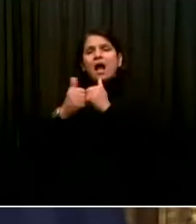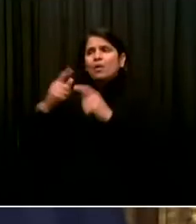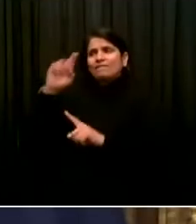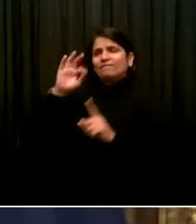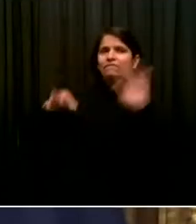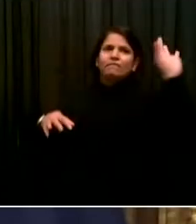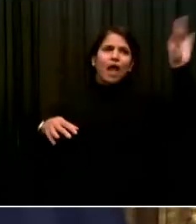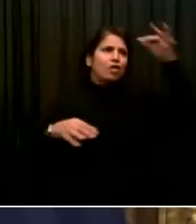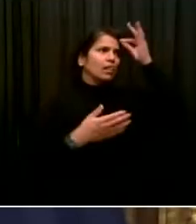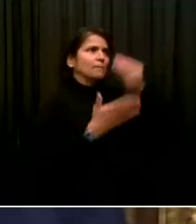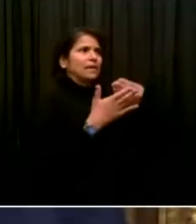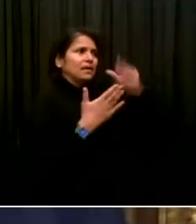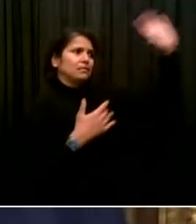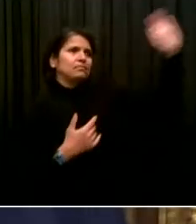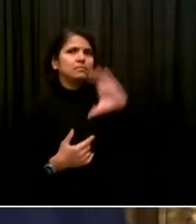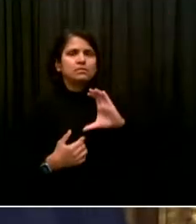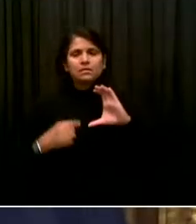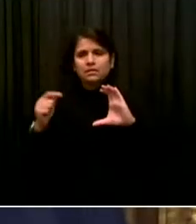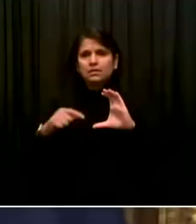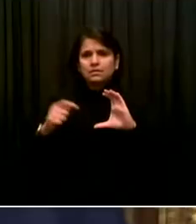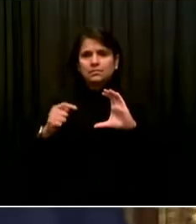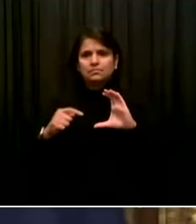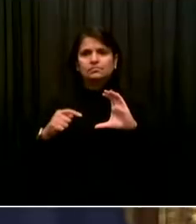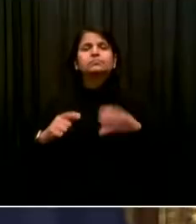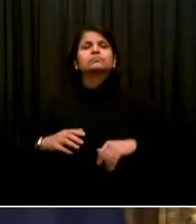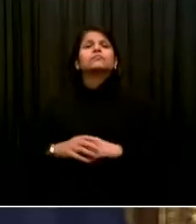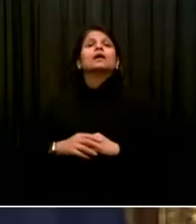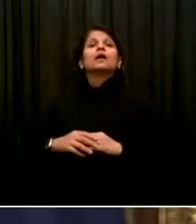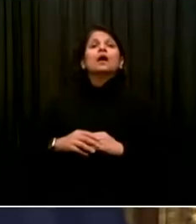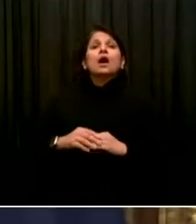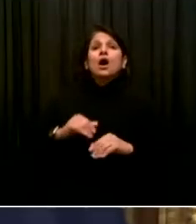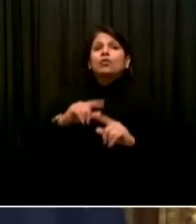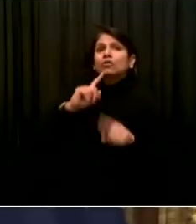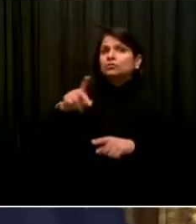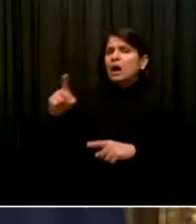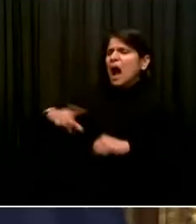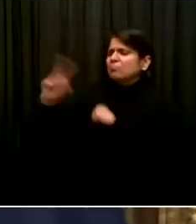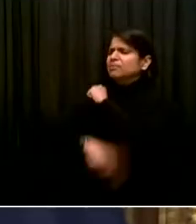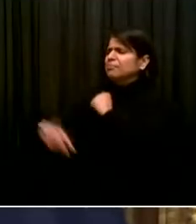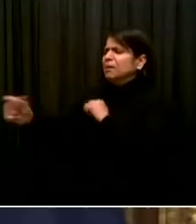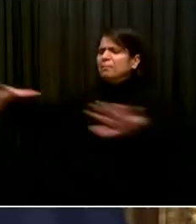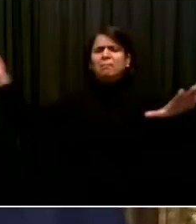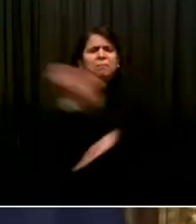ESPECIALLY THROUGH AN INFUSION OF FEDERAL SUPPORT AND FUNDING. WE NEED A HUMANE